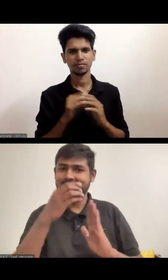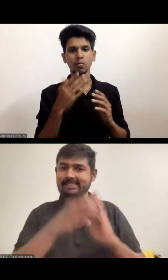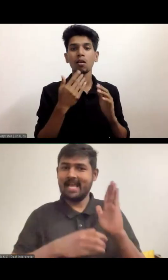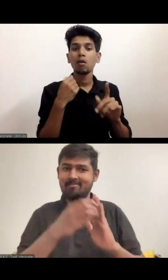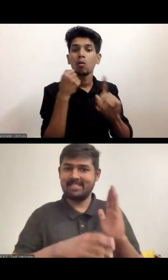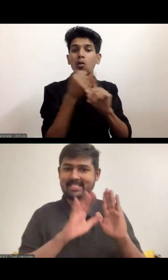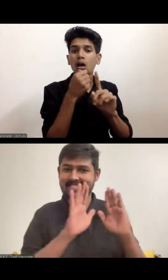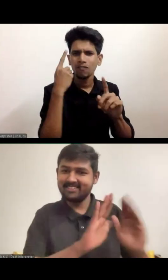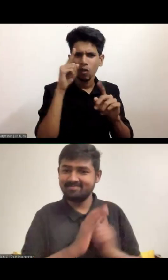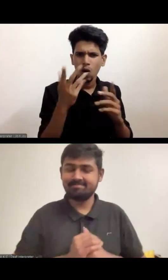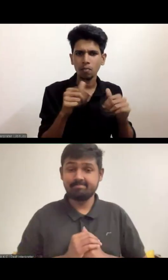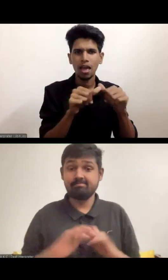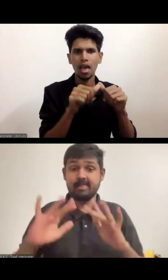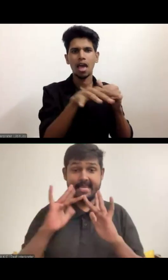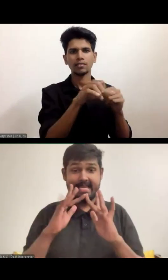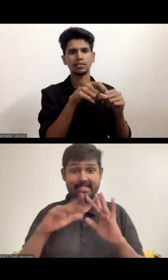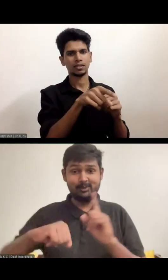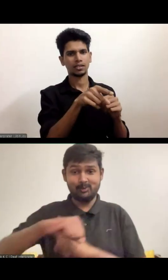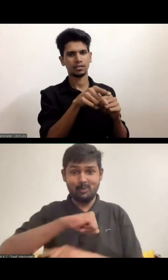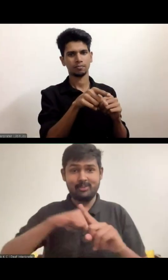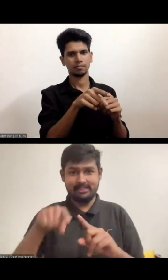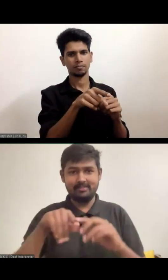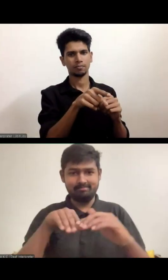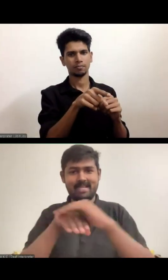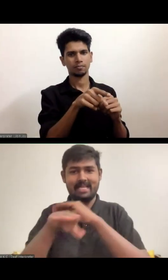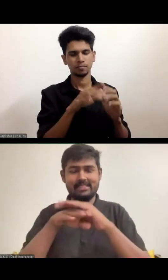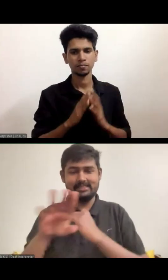So I'm very pleased to be here.